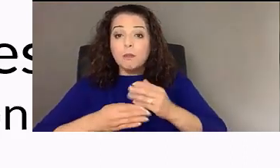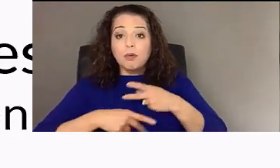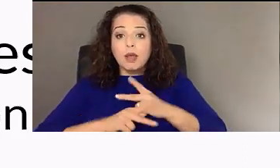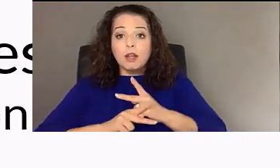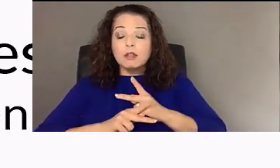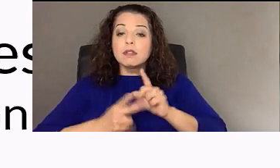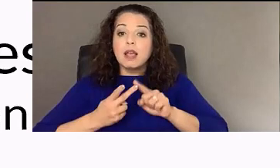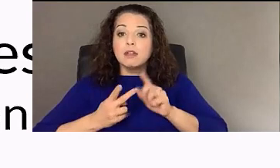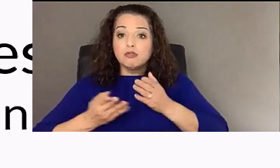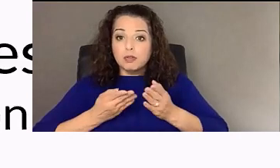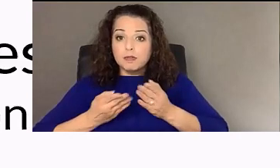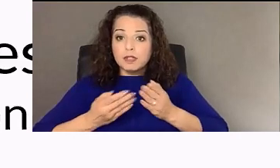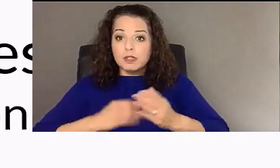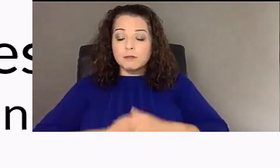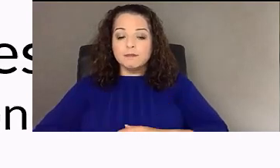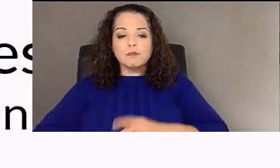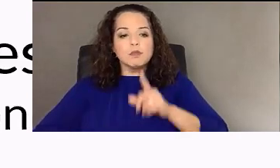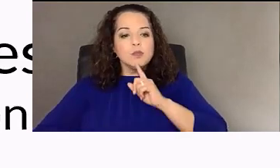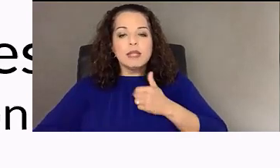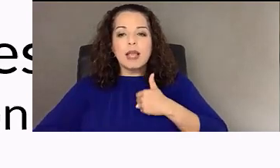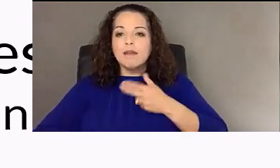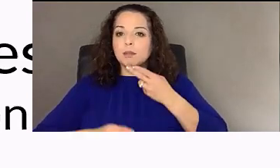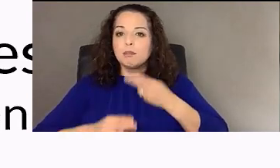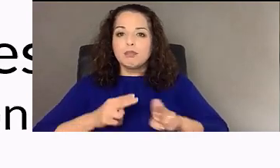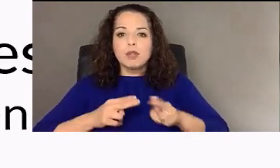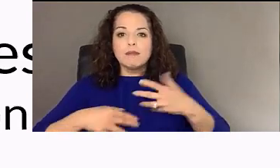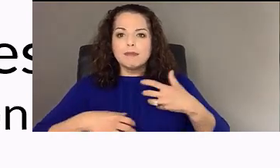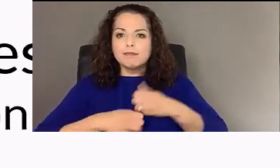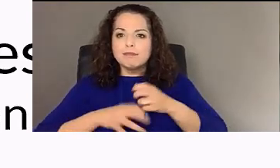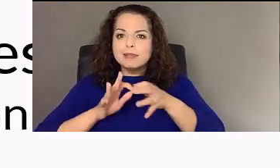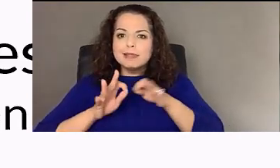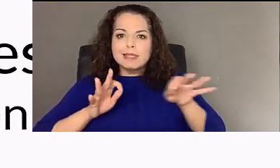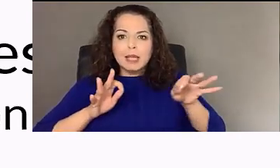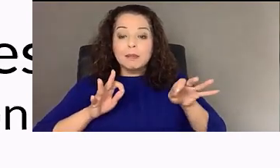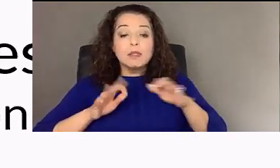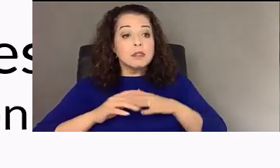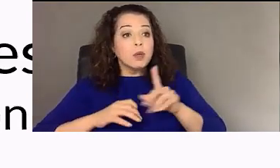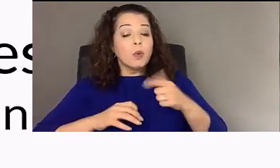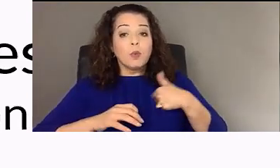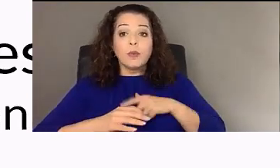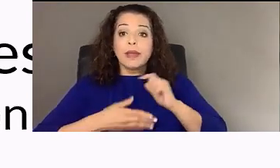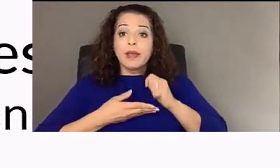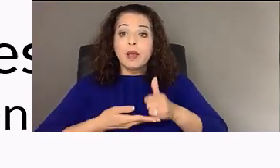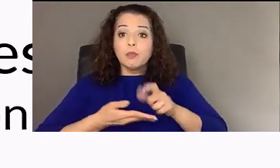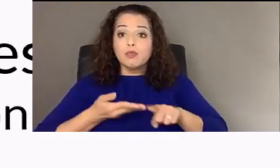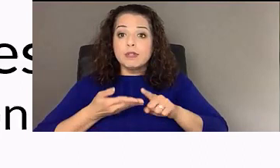So having a brief statement as to, well, we help researchers and entrepreneurs